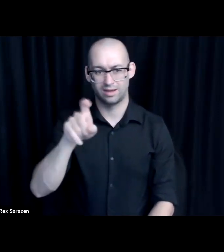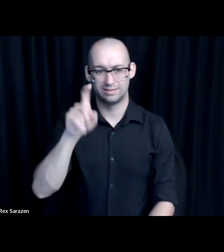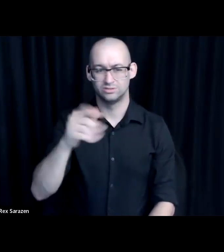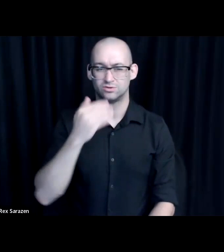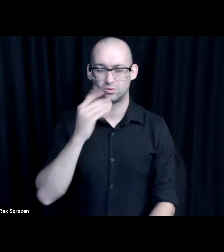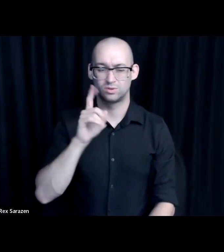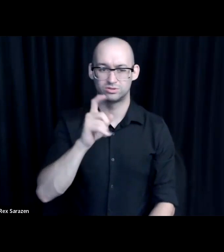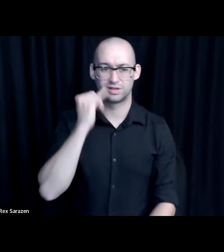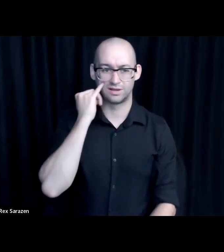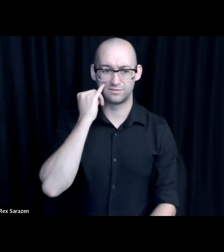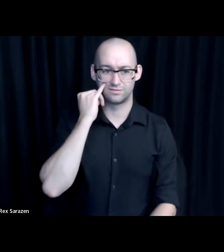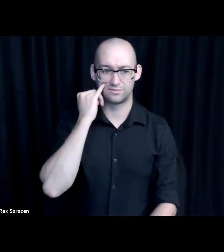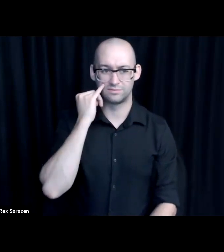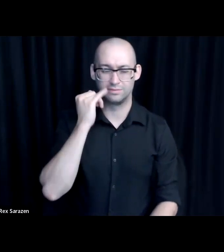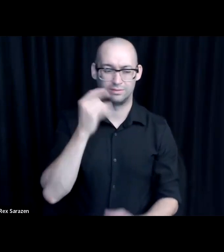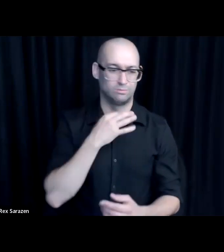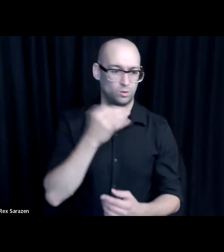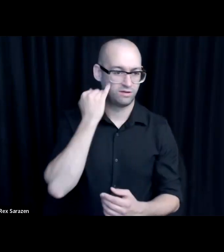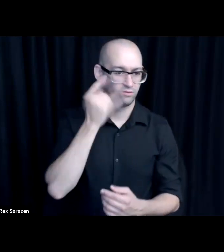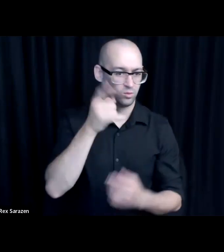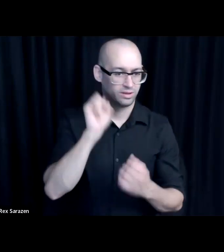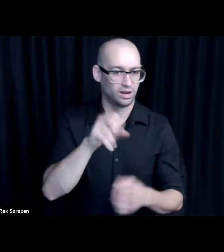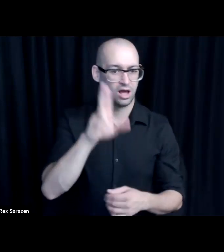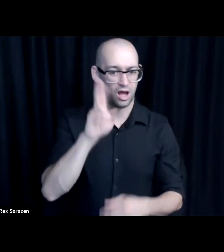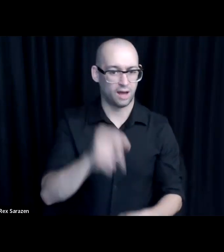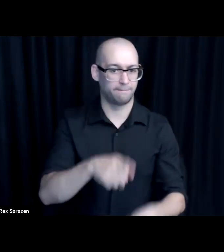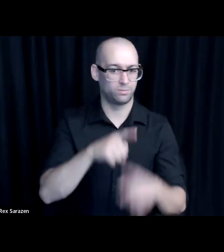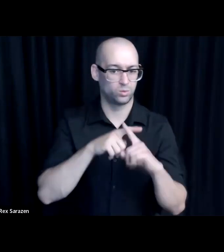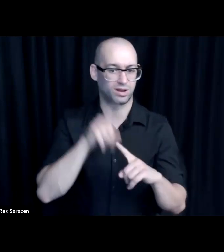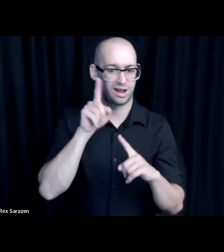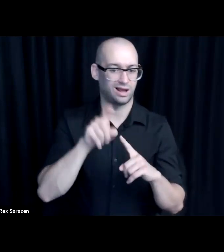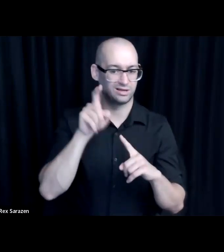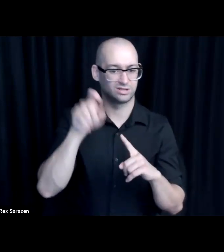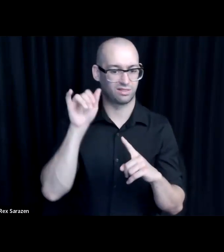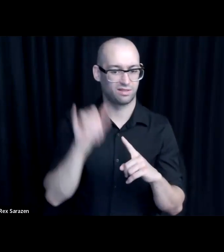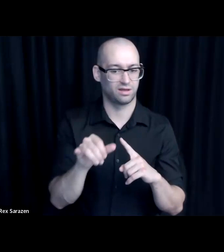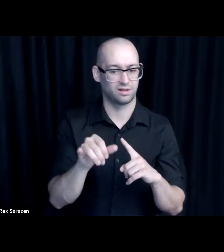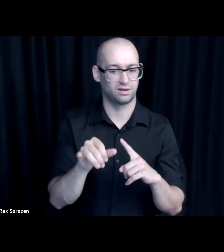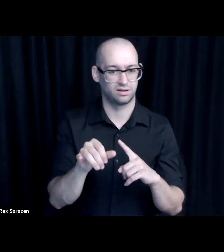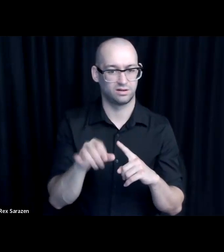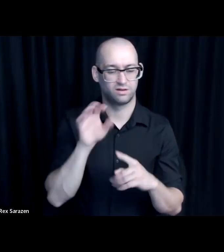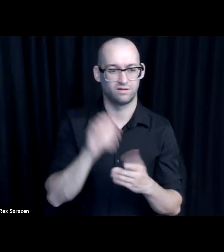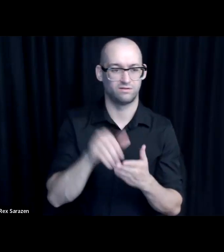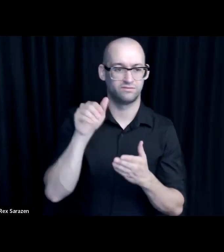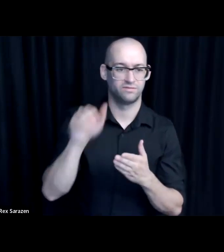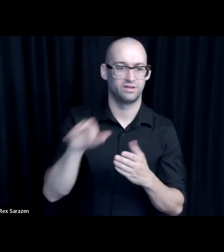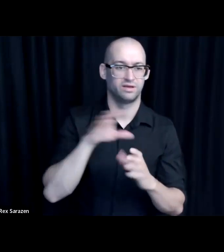unmute and ask the question, and and maybe just forward the conversation. I think part of what